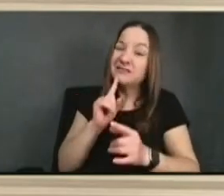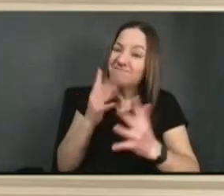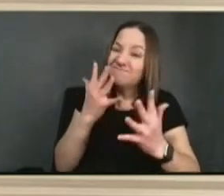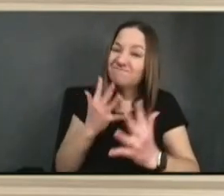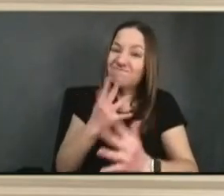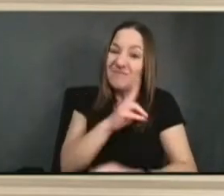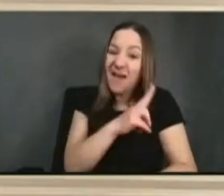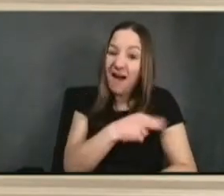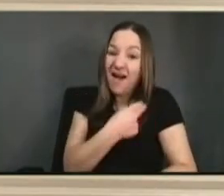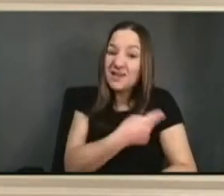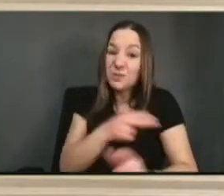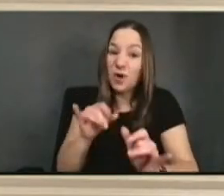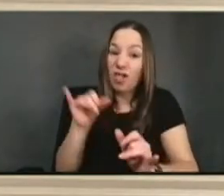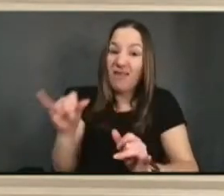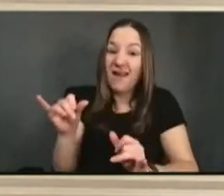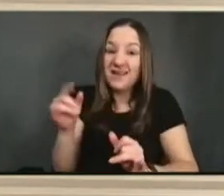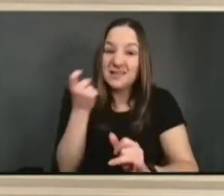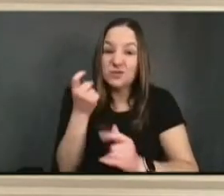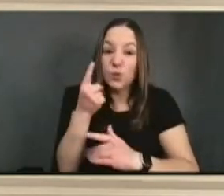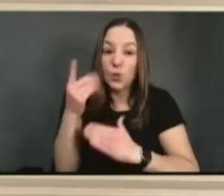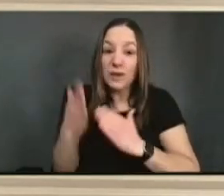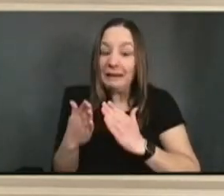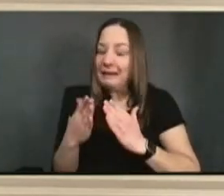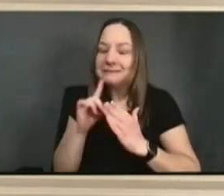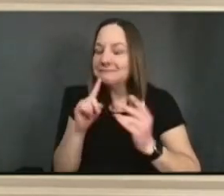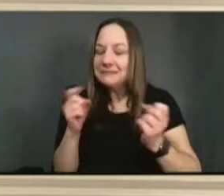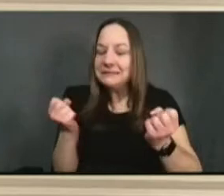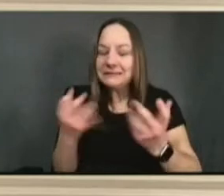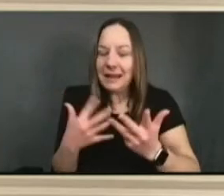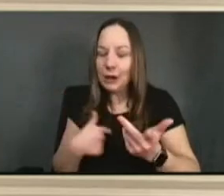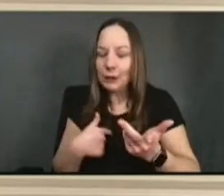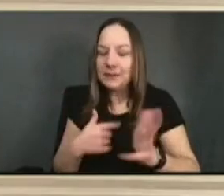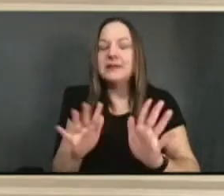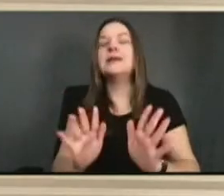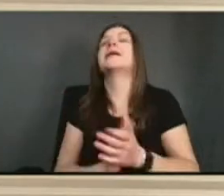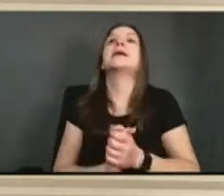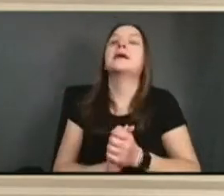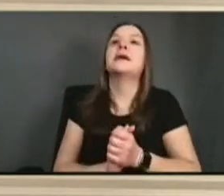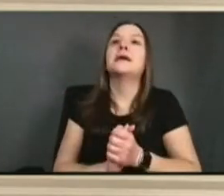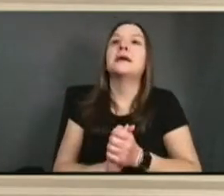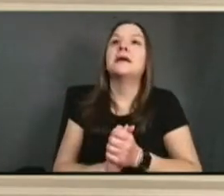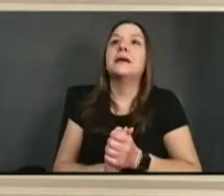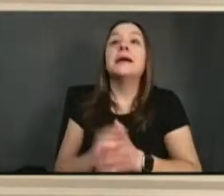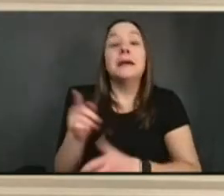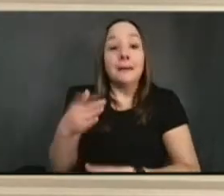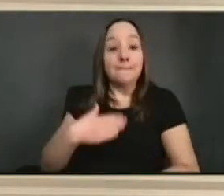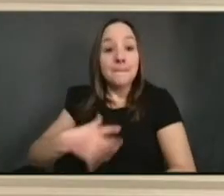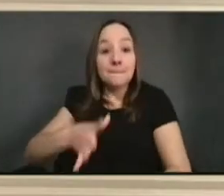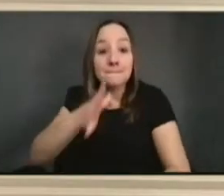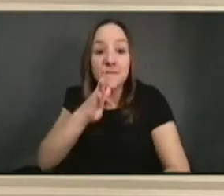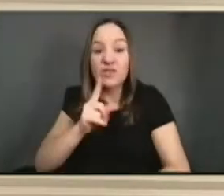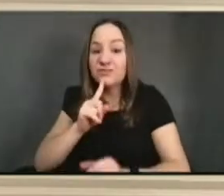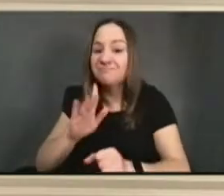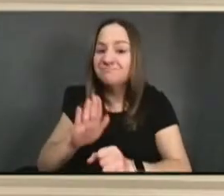unfortunately, was hospitalized this weekend that Scared me to